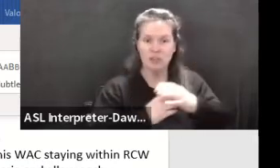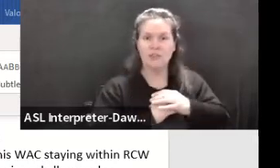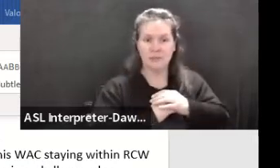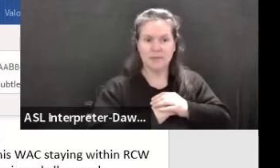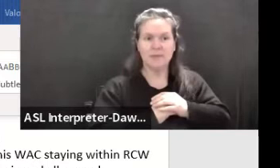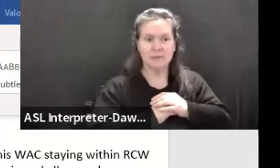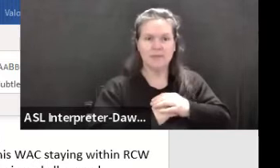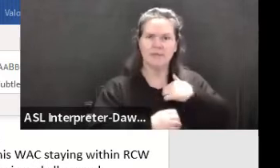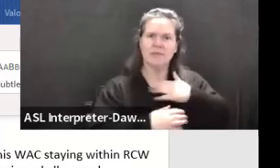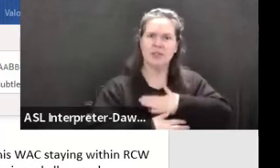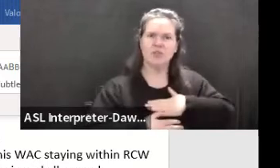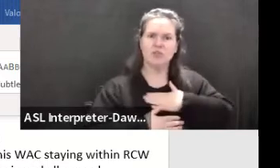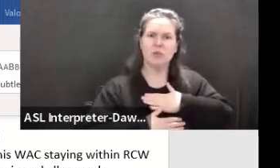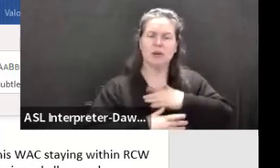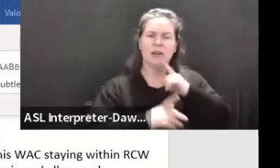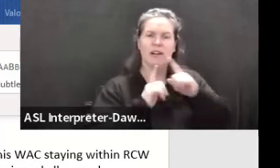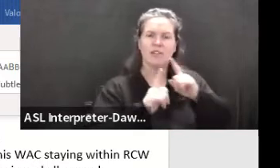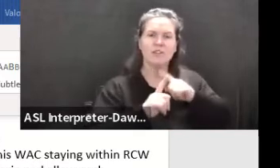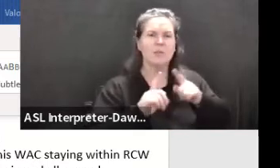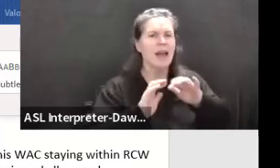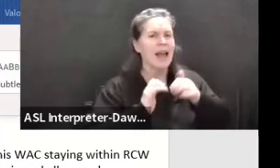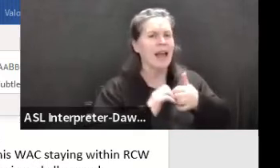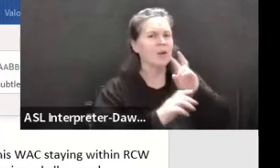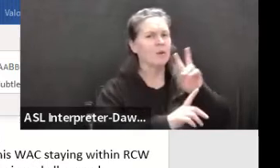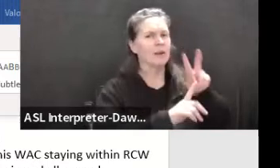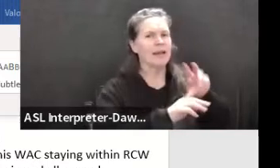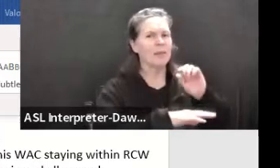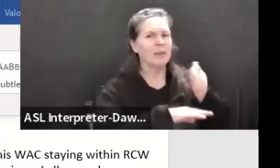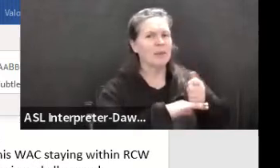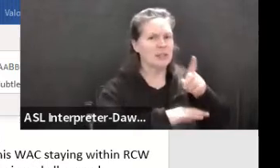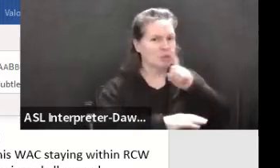and I enjoy the conversation, but how to implement is really scaring me